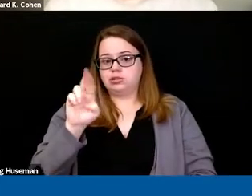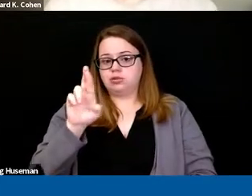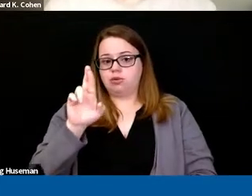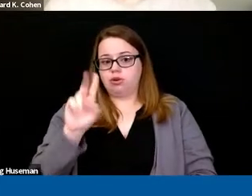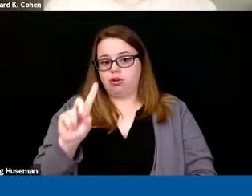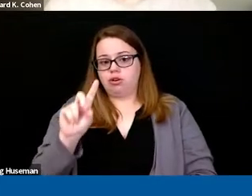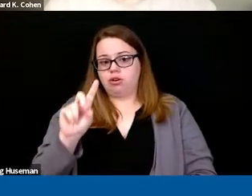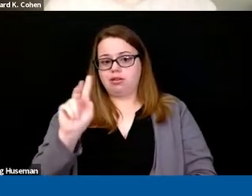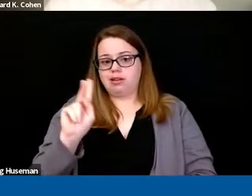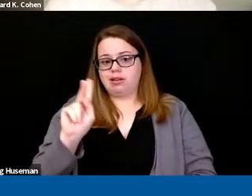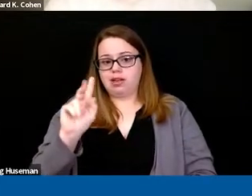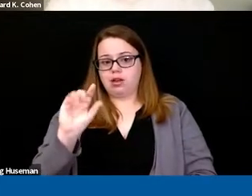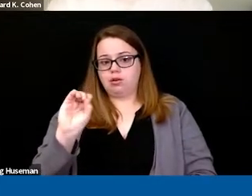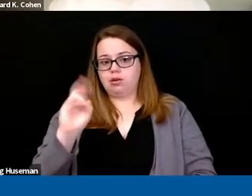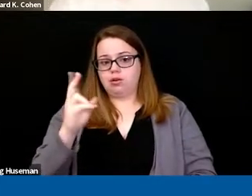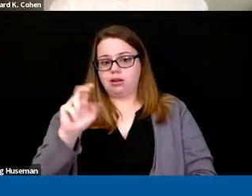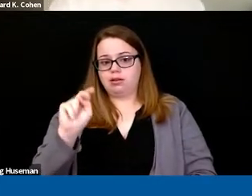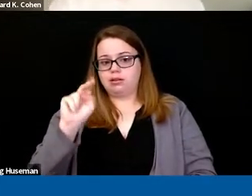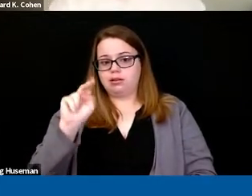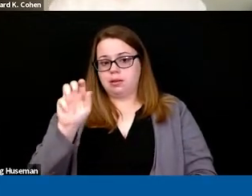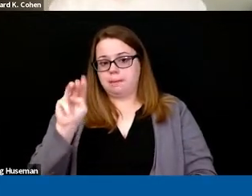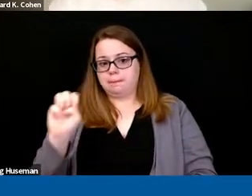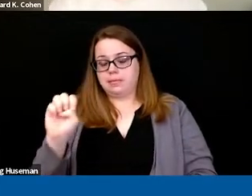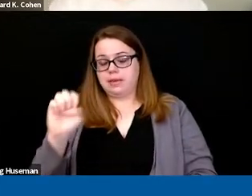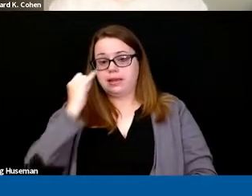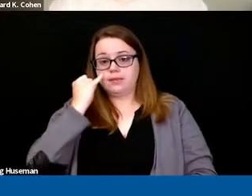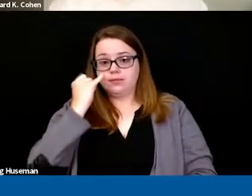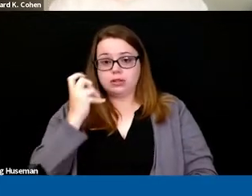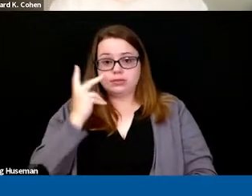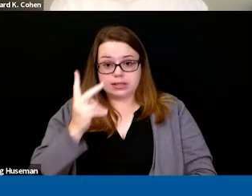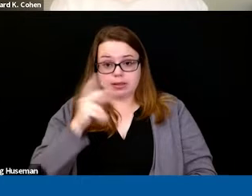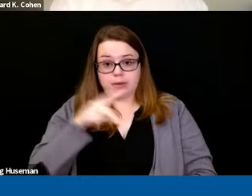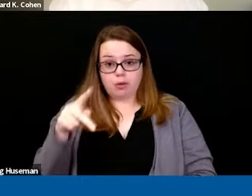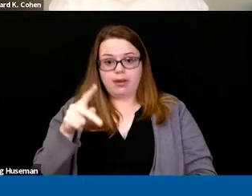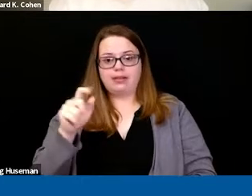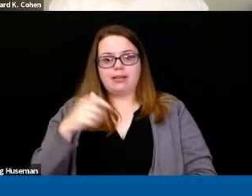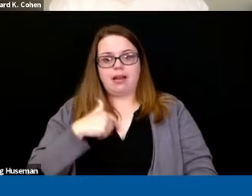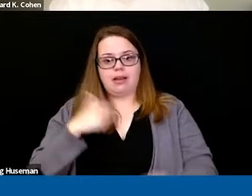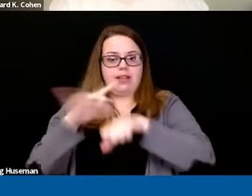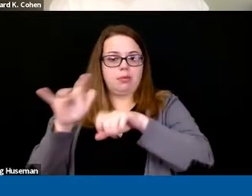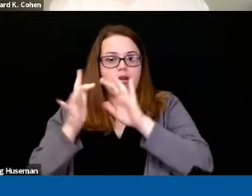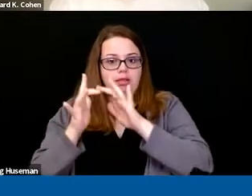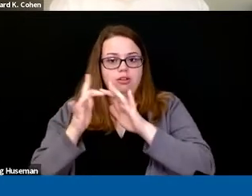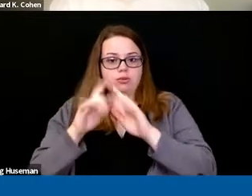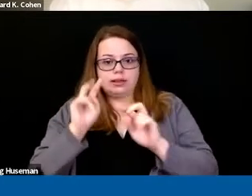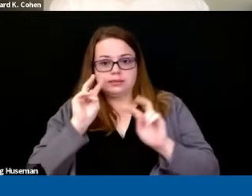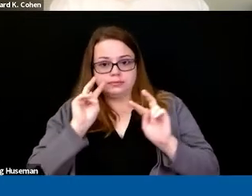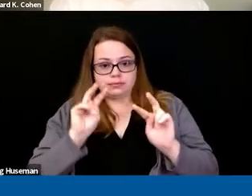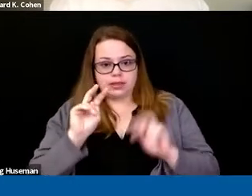And for those that want to follow along, the slides for this presentation are available online. You can follow along at bit.ly,